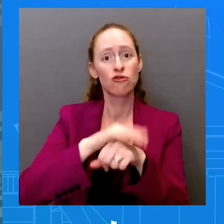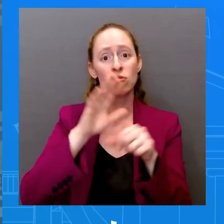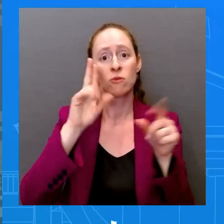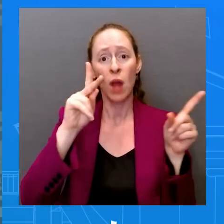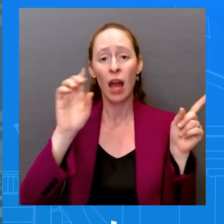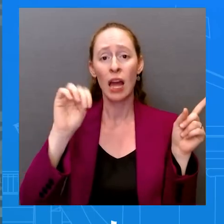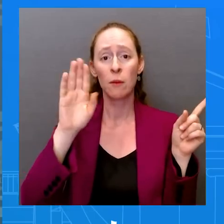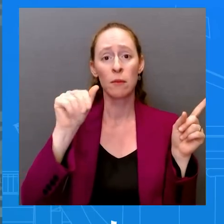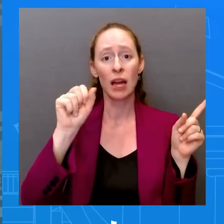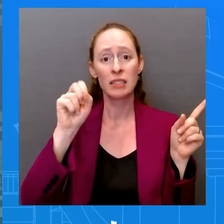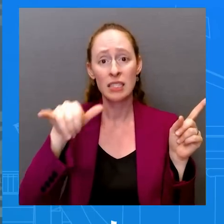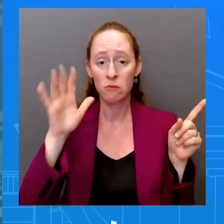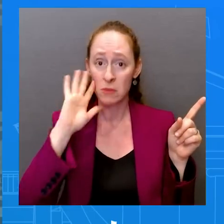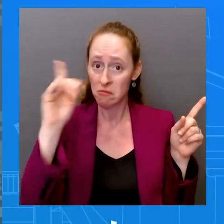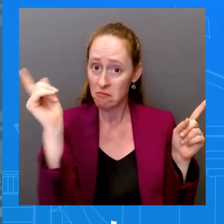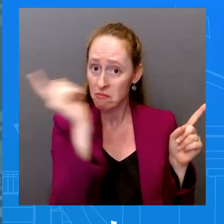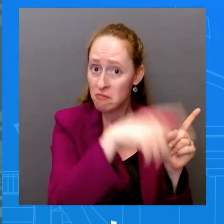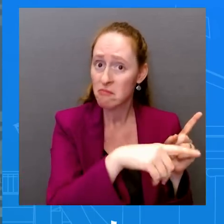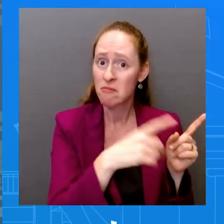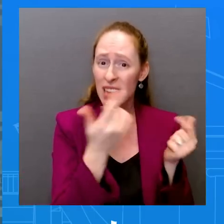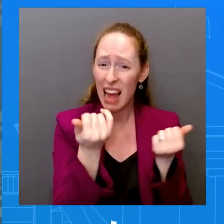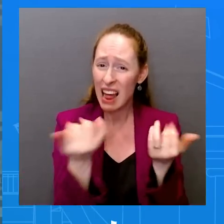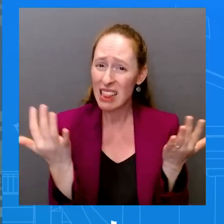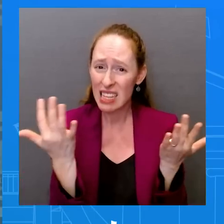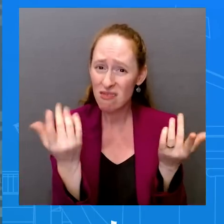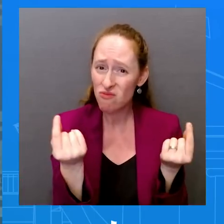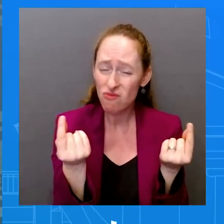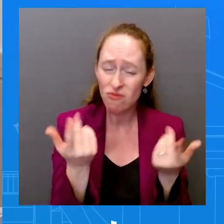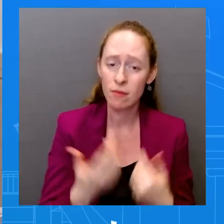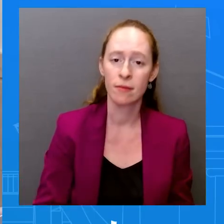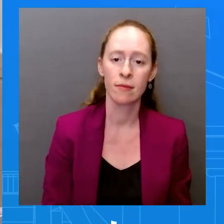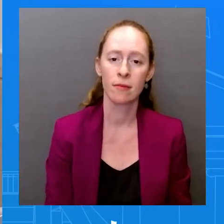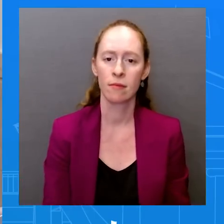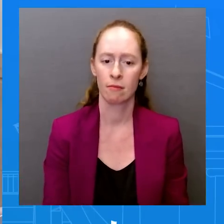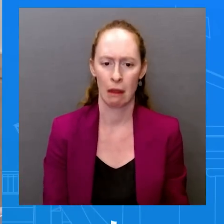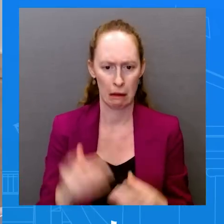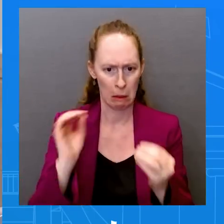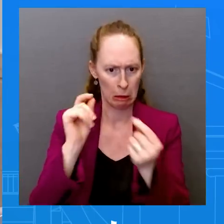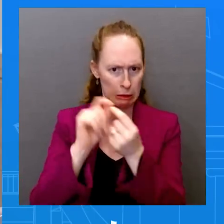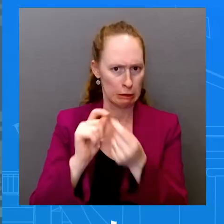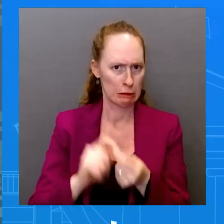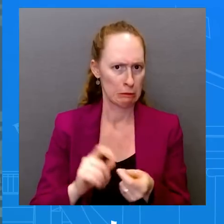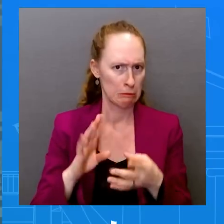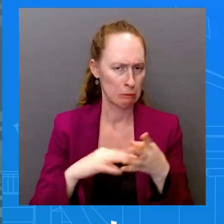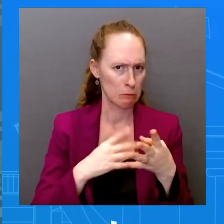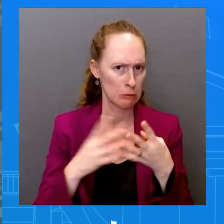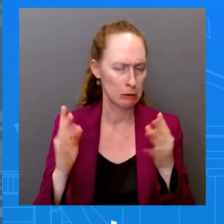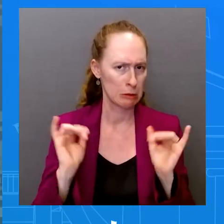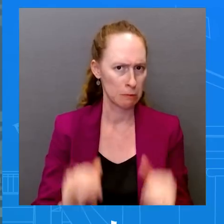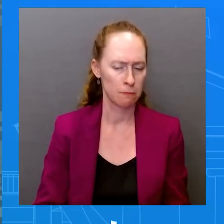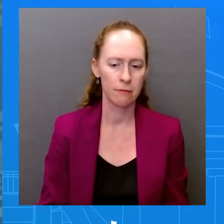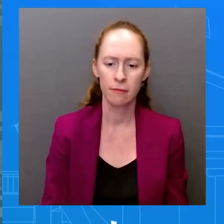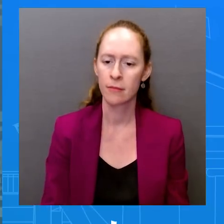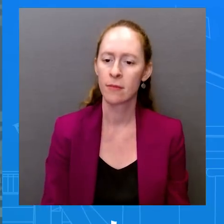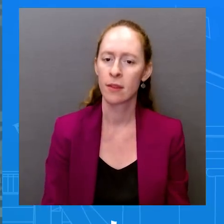I don't have any changes to his -- his schedule to announce. The Press: Is that under consideration? Ms. Jean-Pierre: Nothing -- nothing to -- to -- on his schedule today